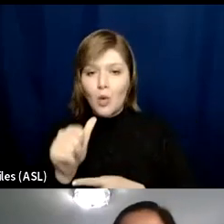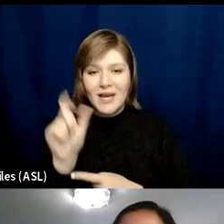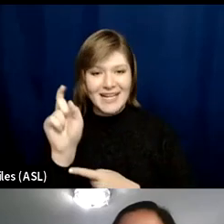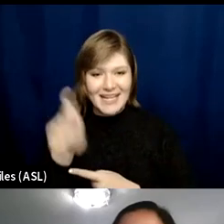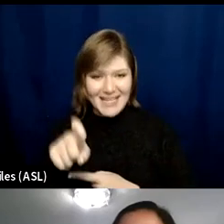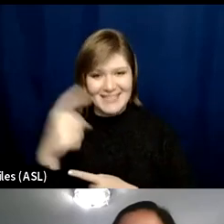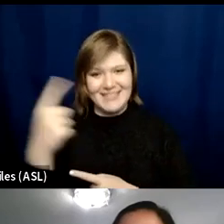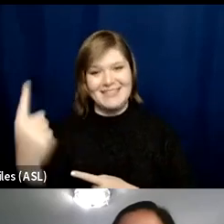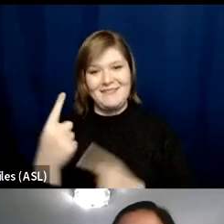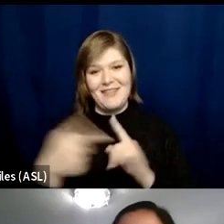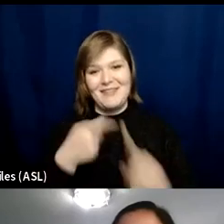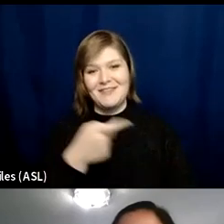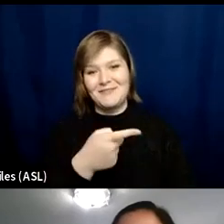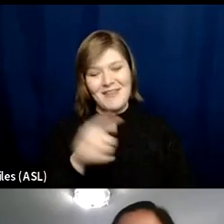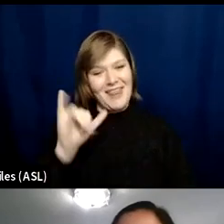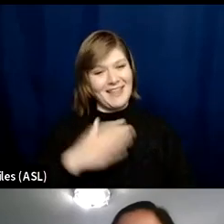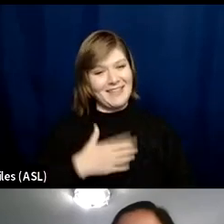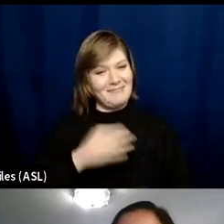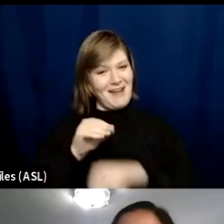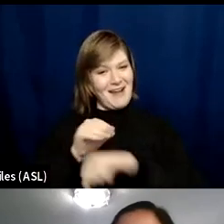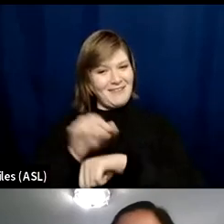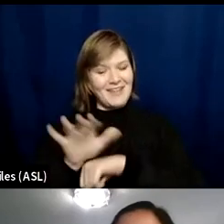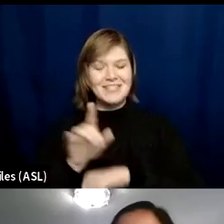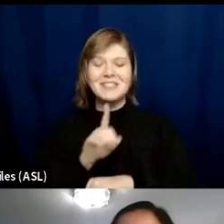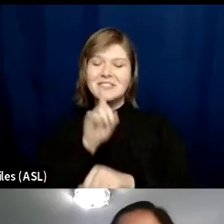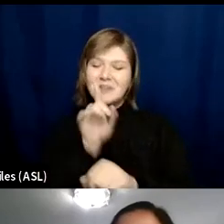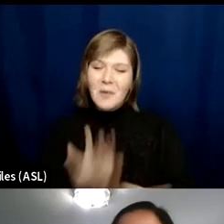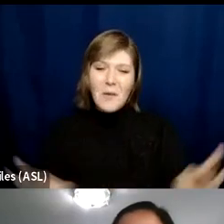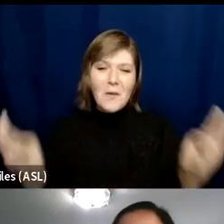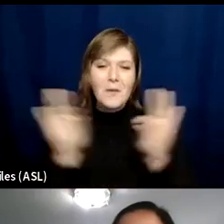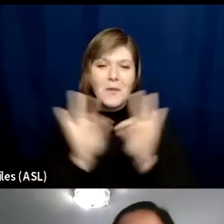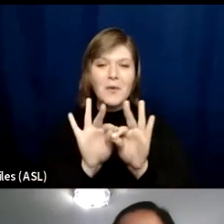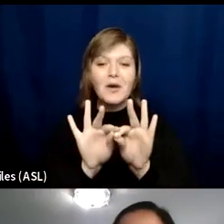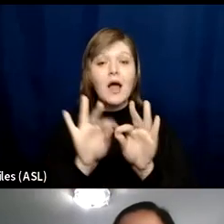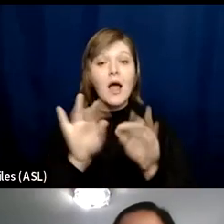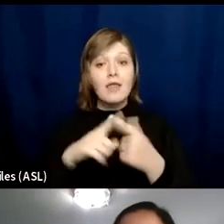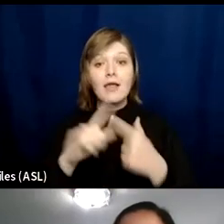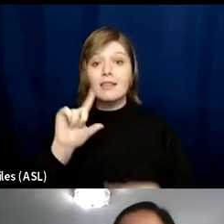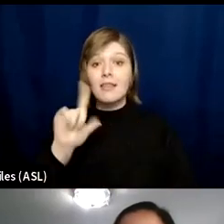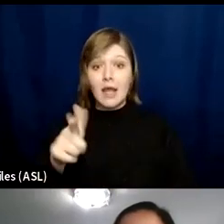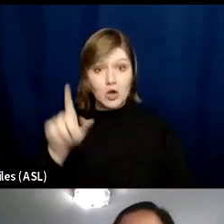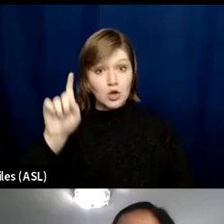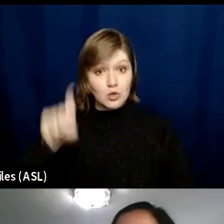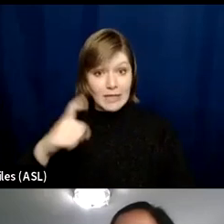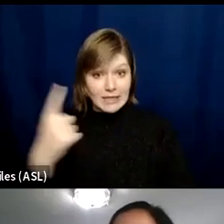longer term our house a capacity work that is having somebody work